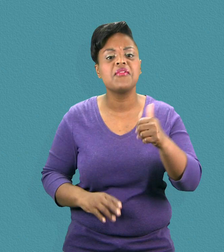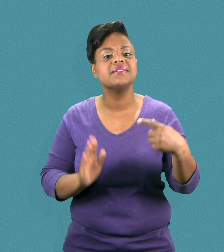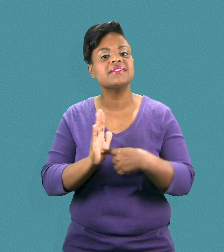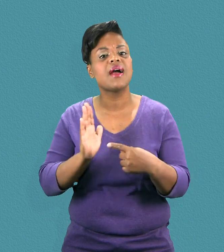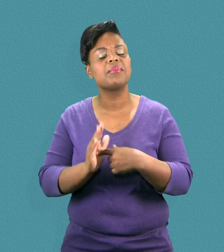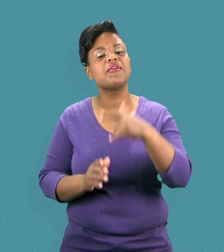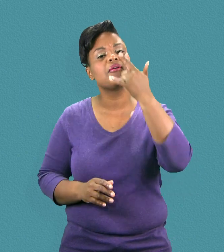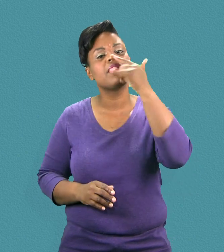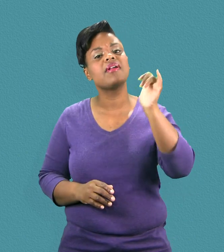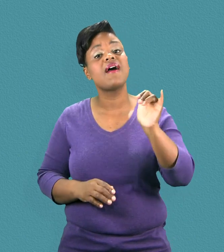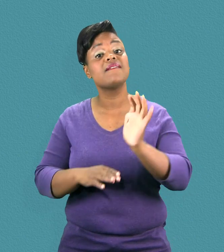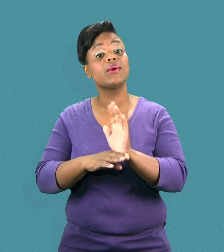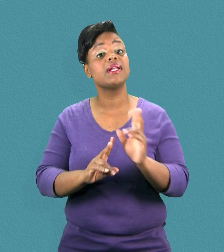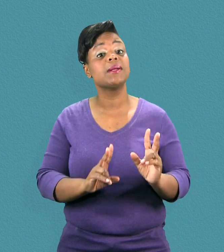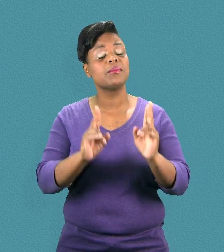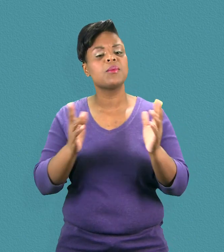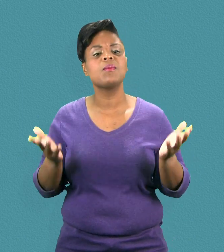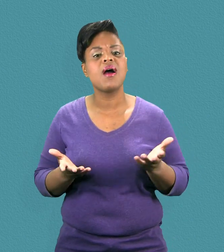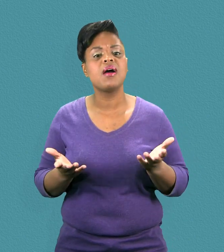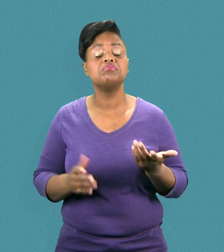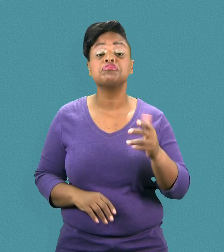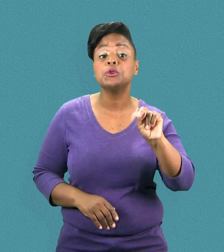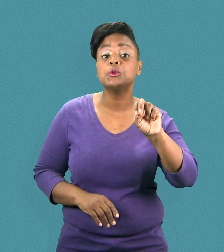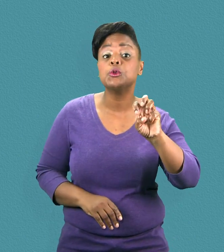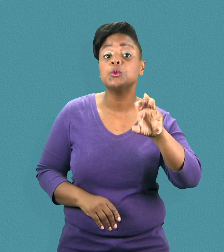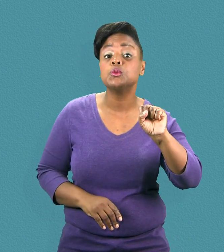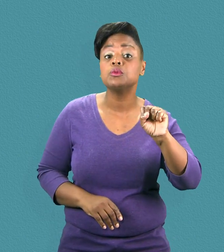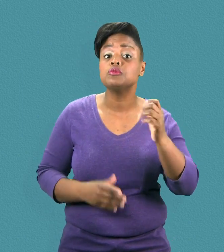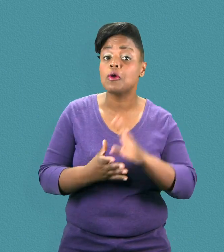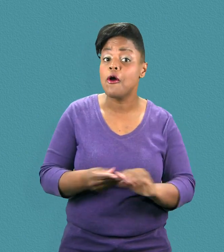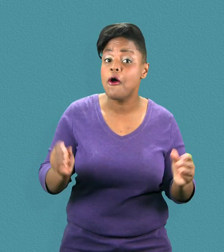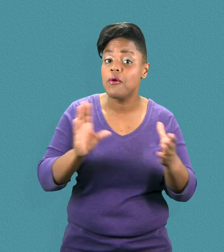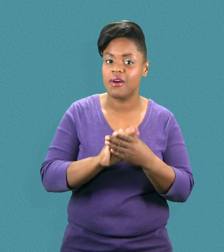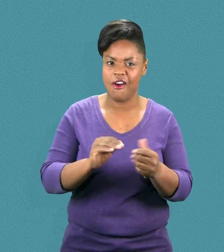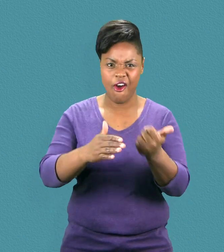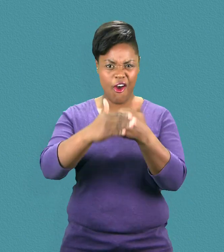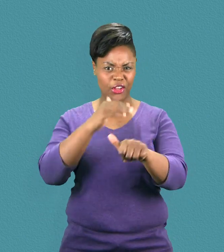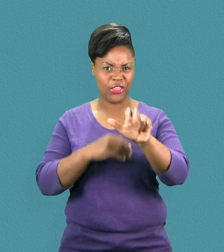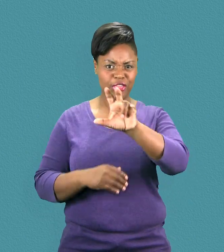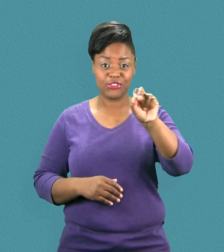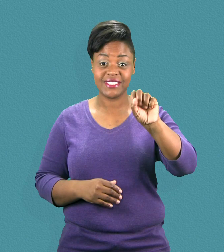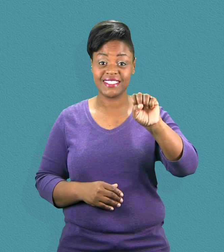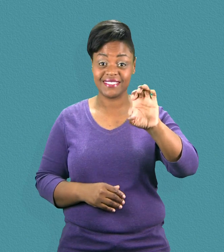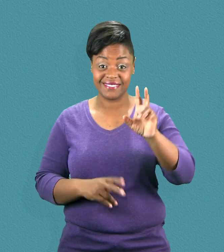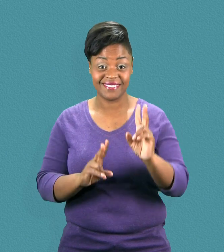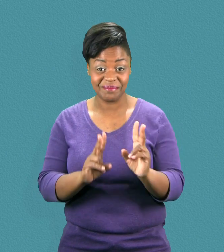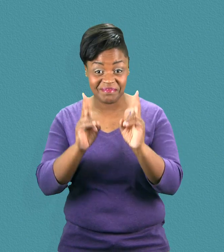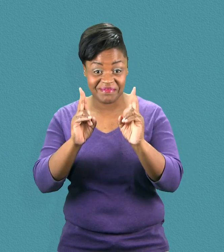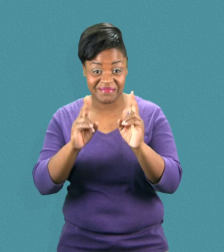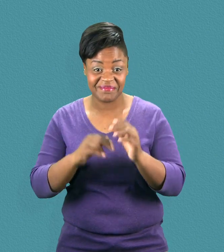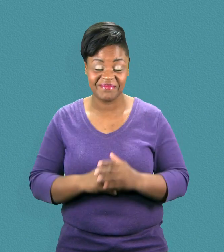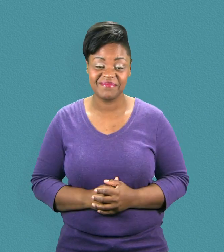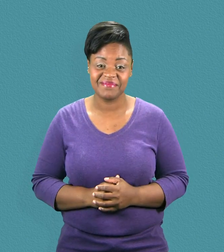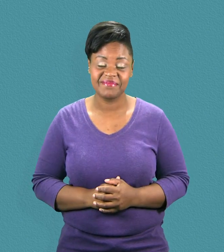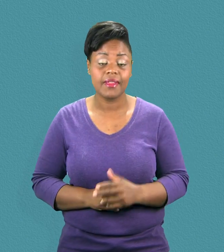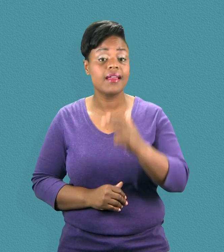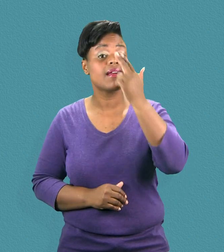Some examples of video clips include: